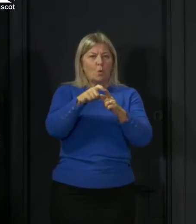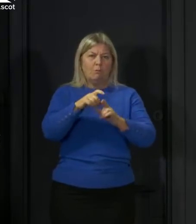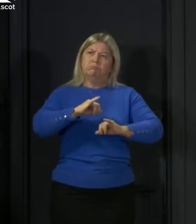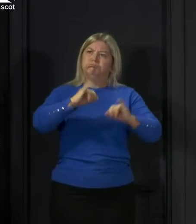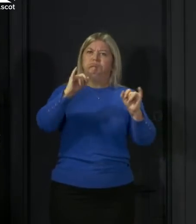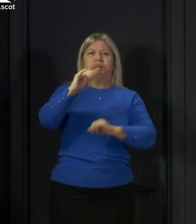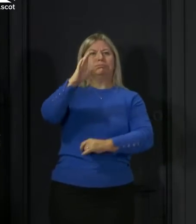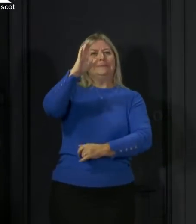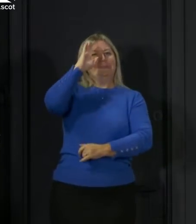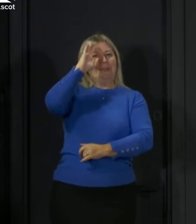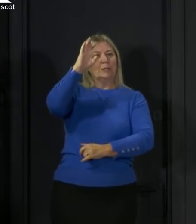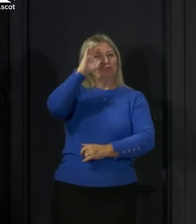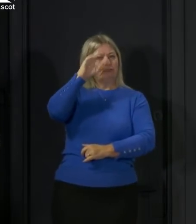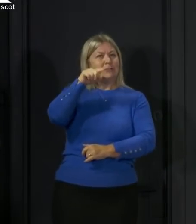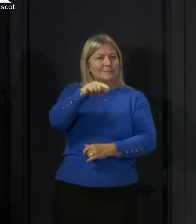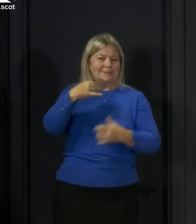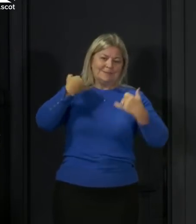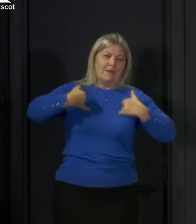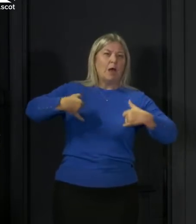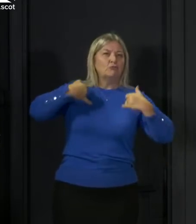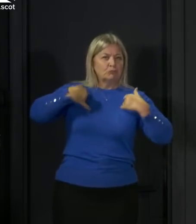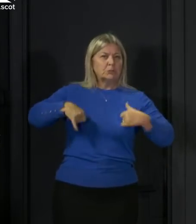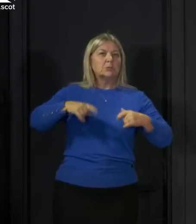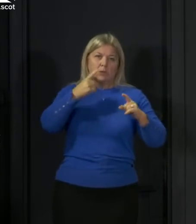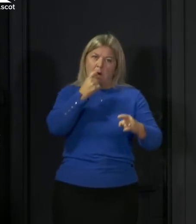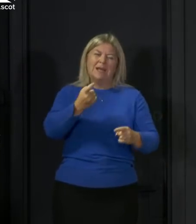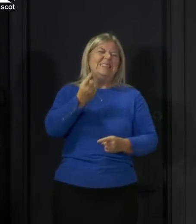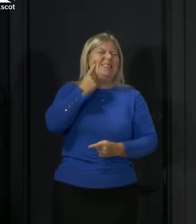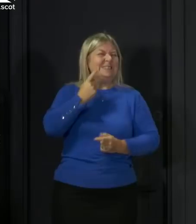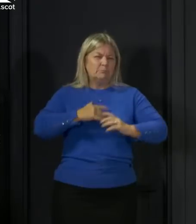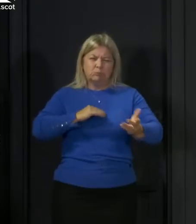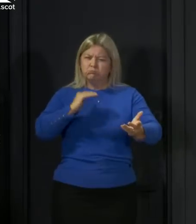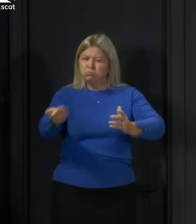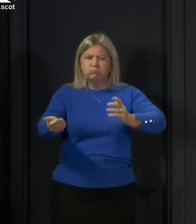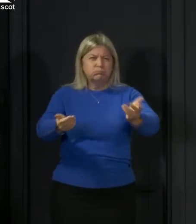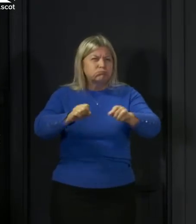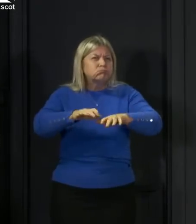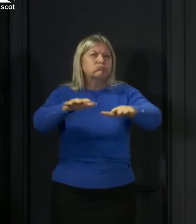as well as a highly infectious one. National Records of Scotland has also